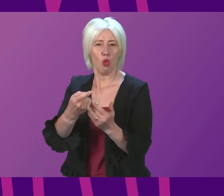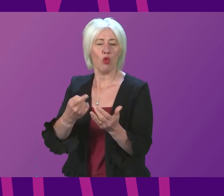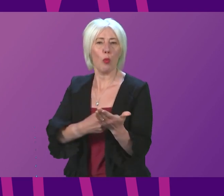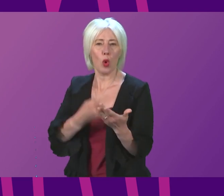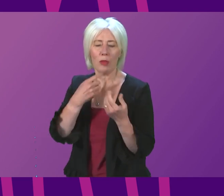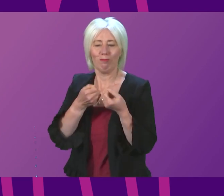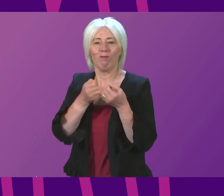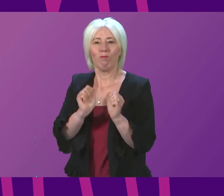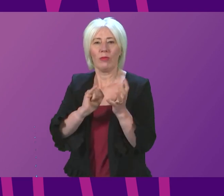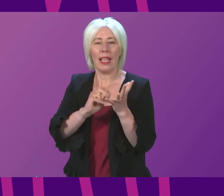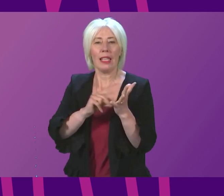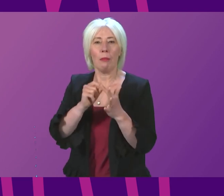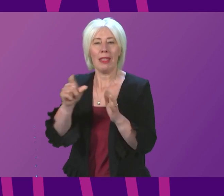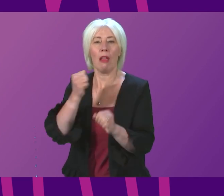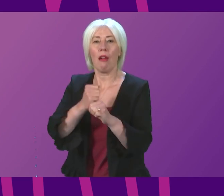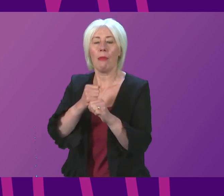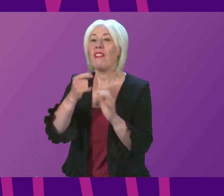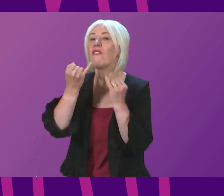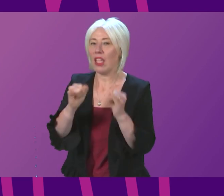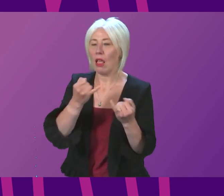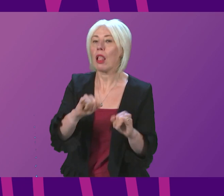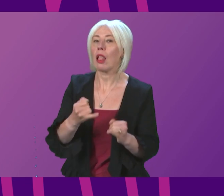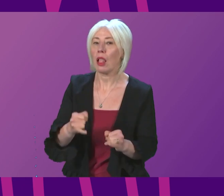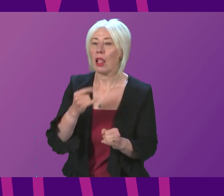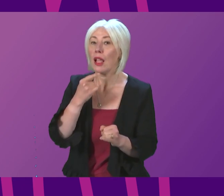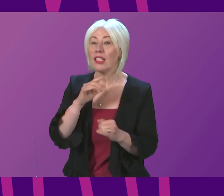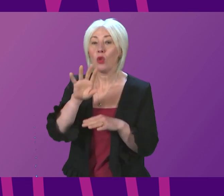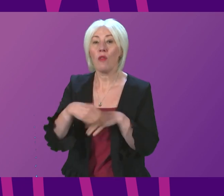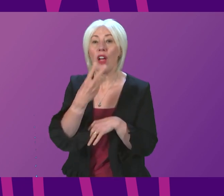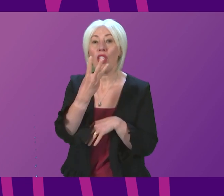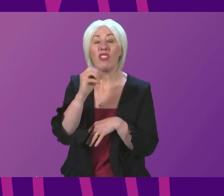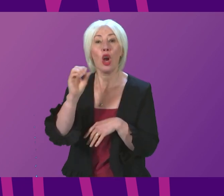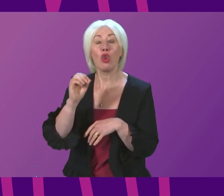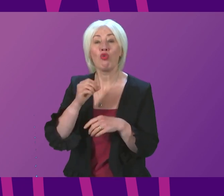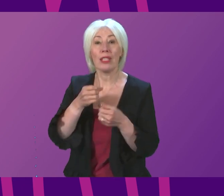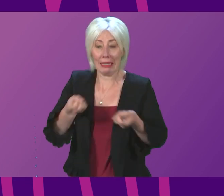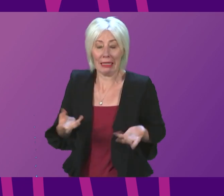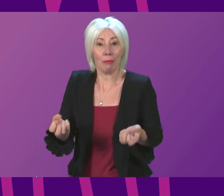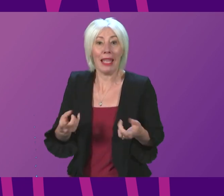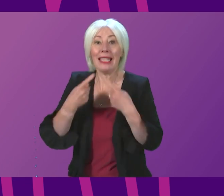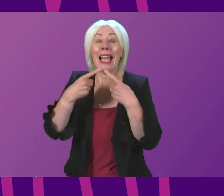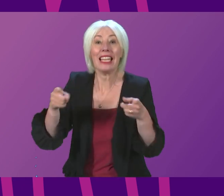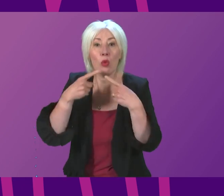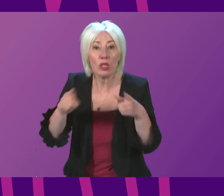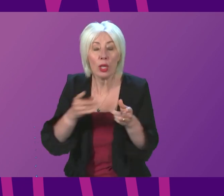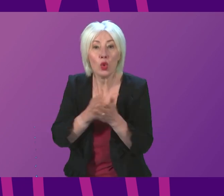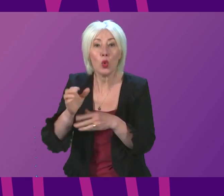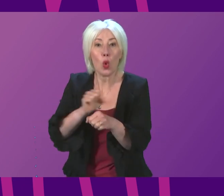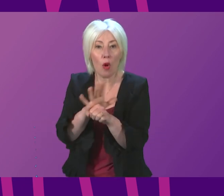the Scottish National Party Government’s failures. It shows that the Government made more than 300 spending announcements during the Covid pandemic, but failed to monitor how that money was spent.